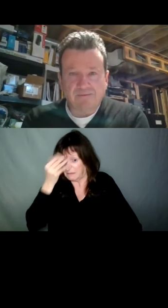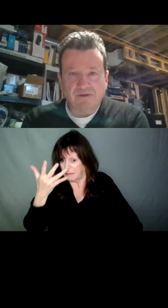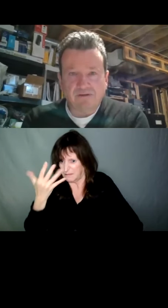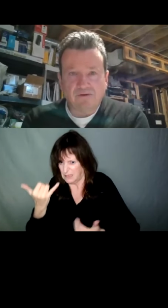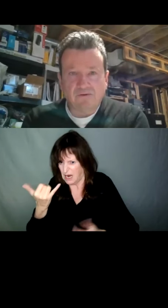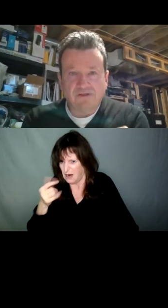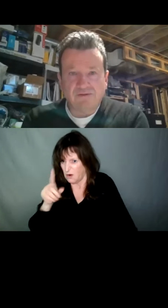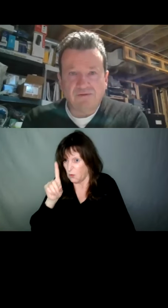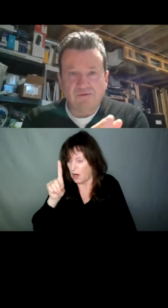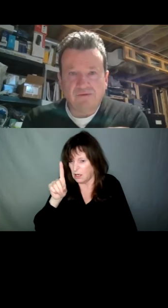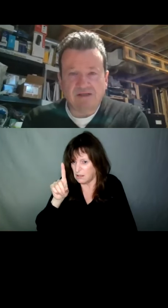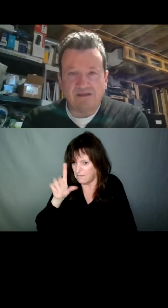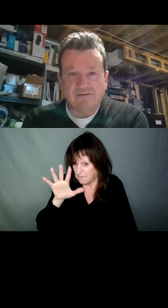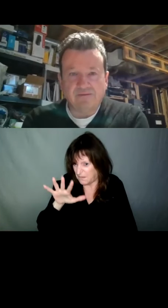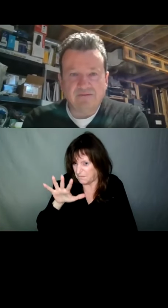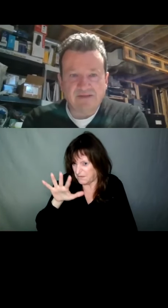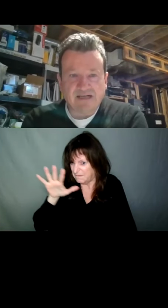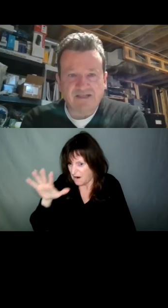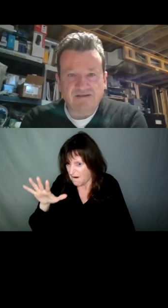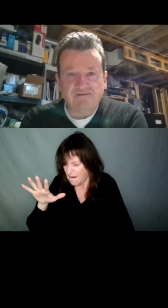There are a number of studies being done and I think in the